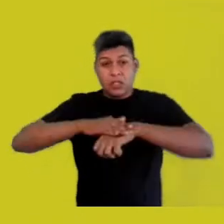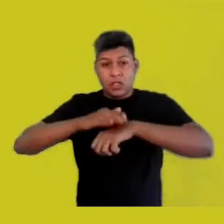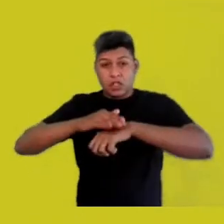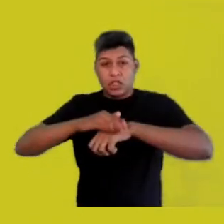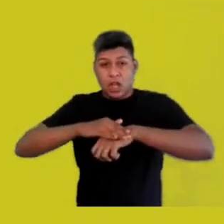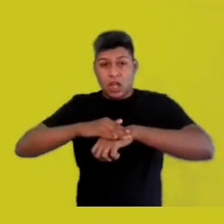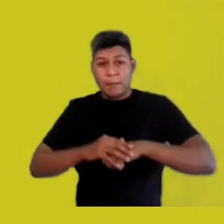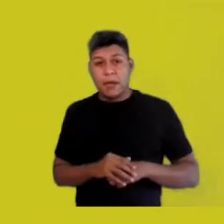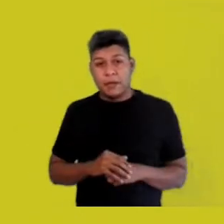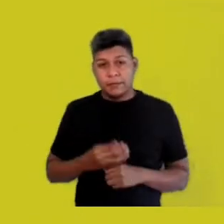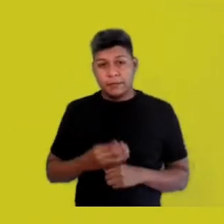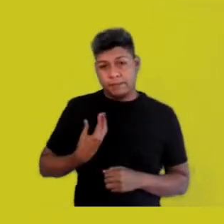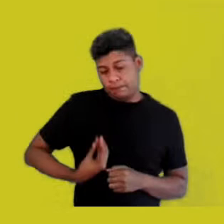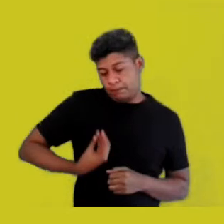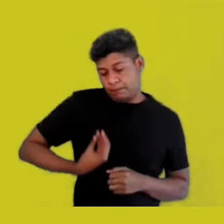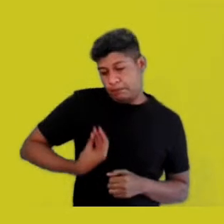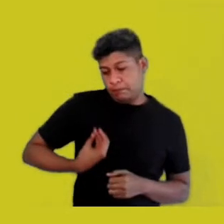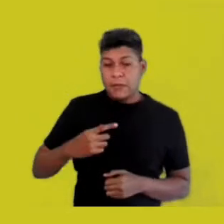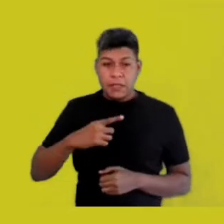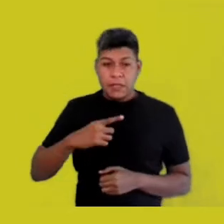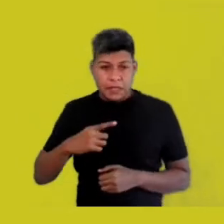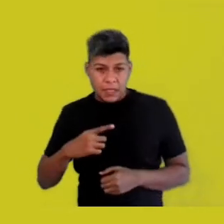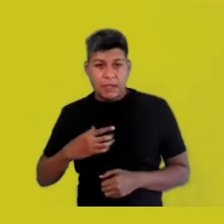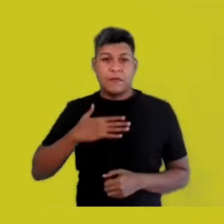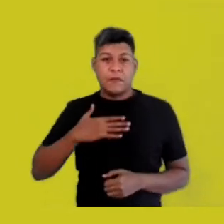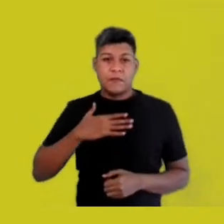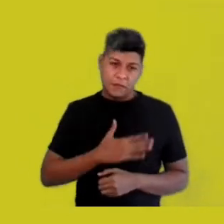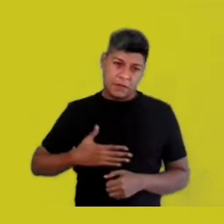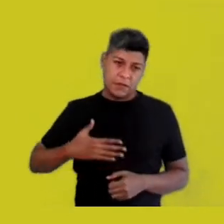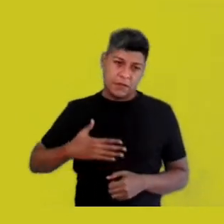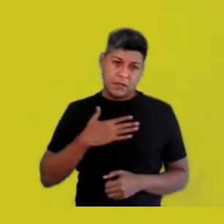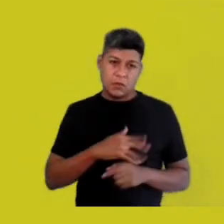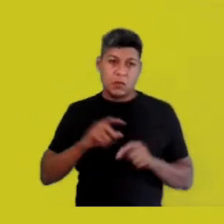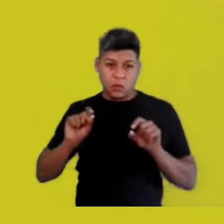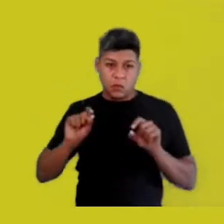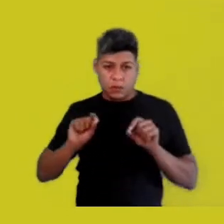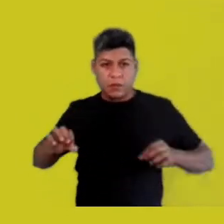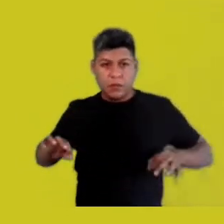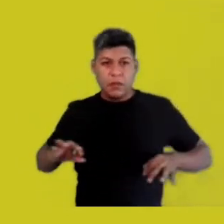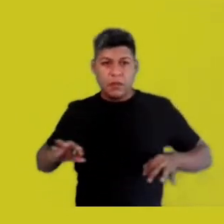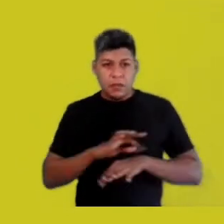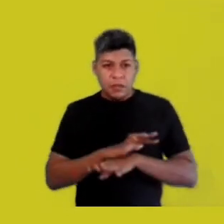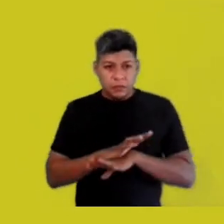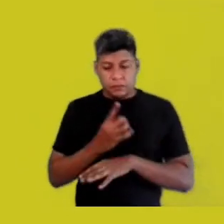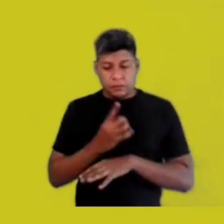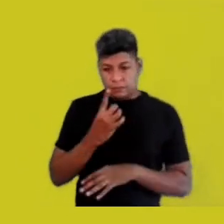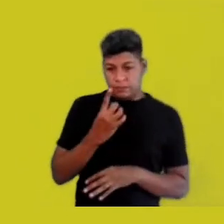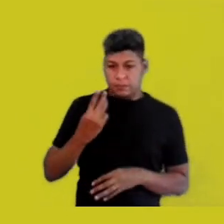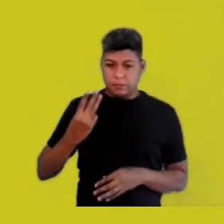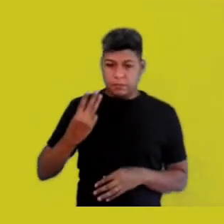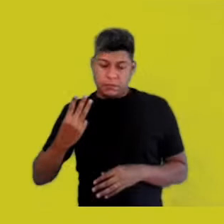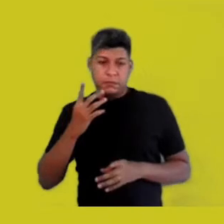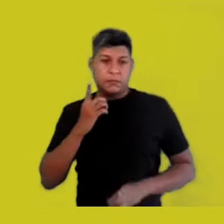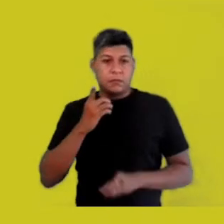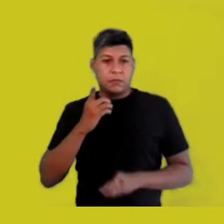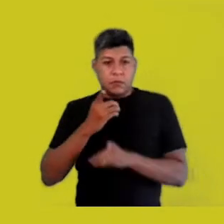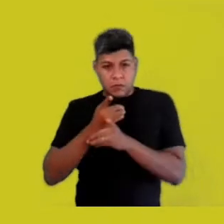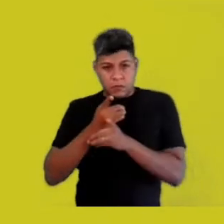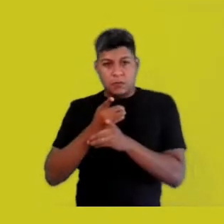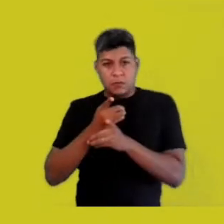today we are very happy to close it. This is the 13th meeting, 13th yard,